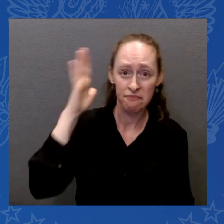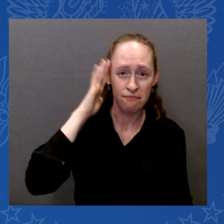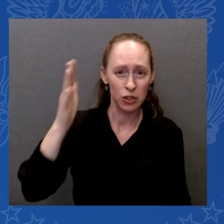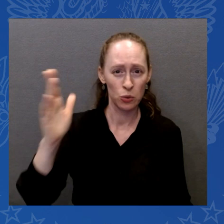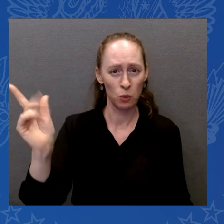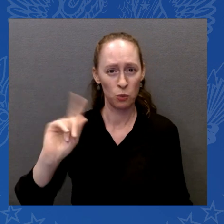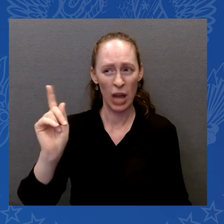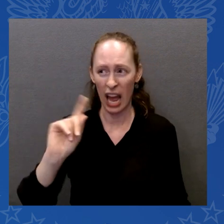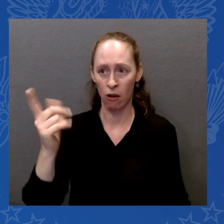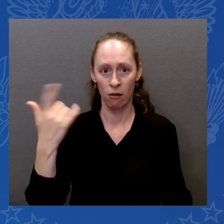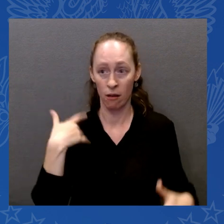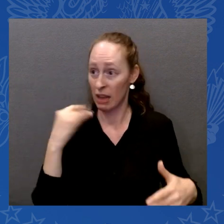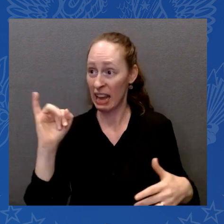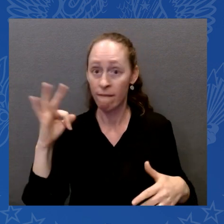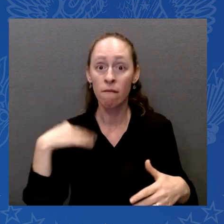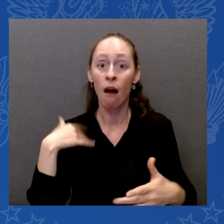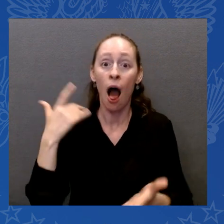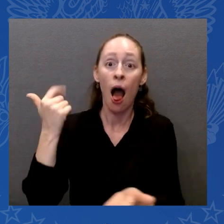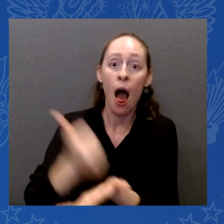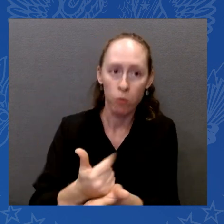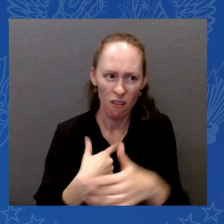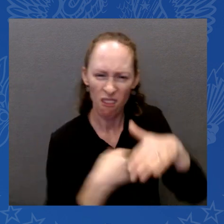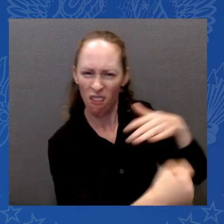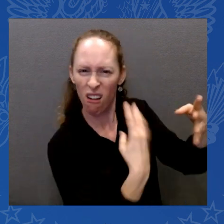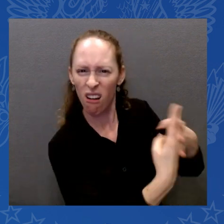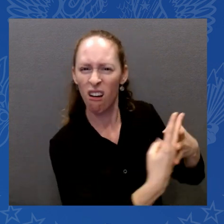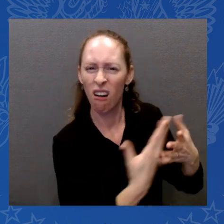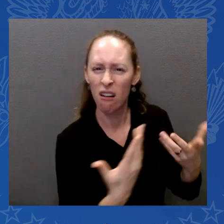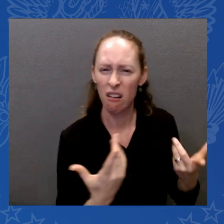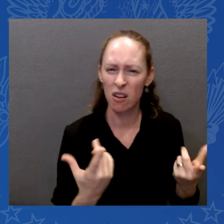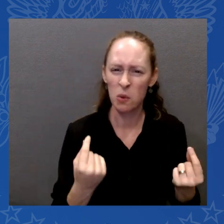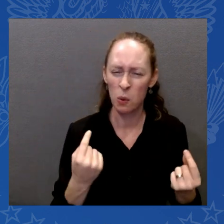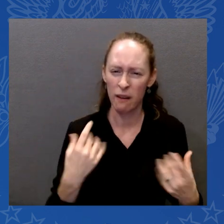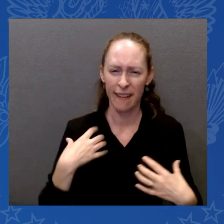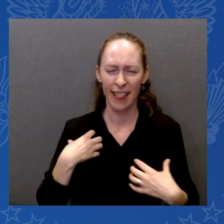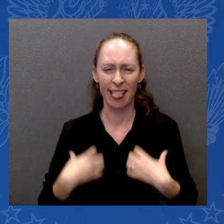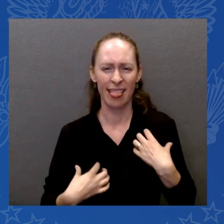Last week, I spoke with two physicians who have served in a rural community that they love.